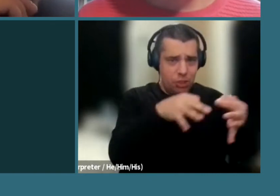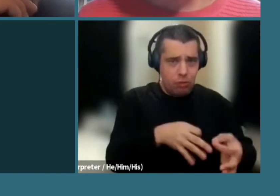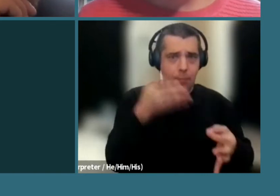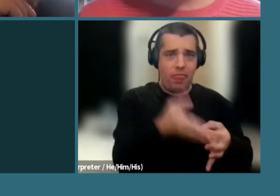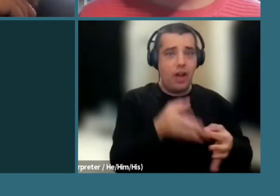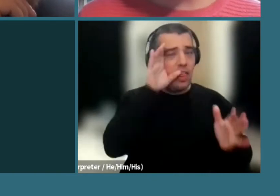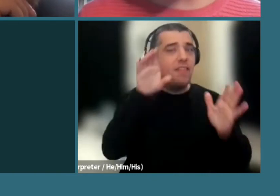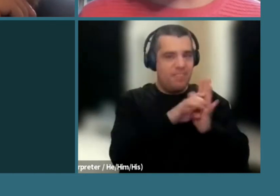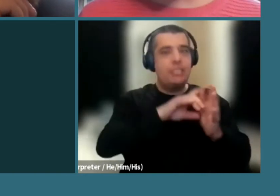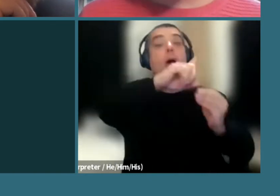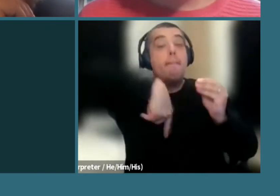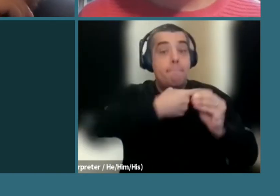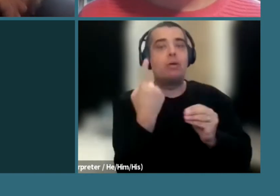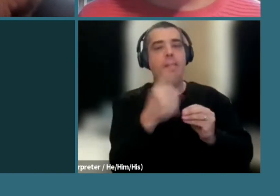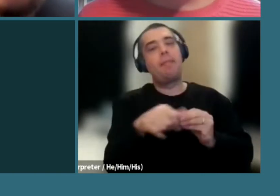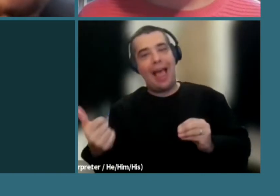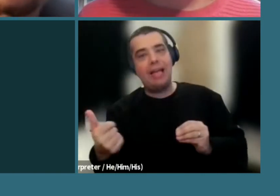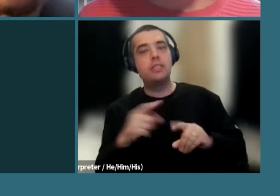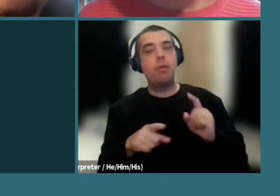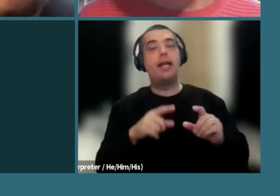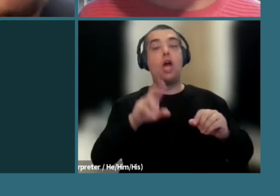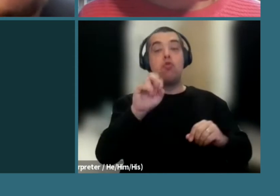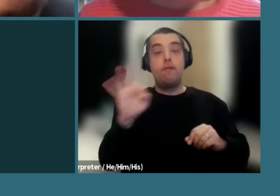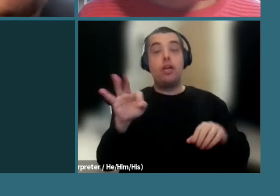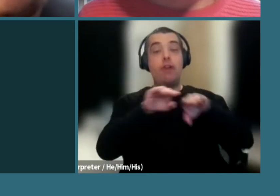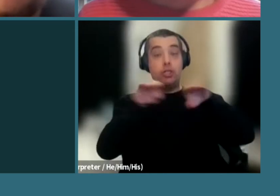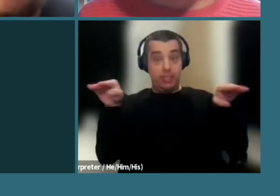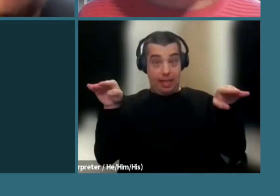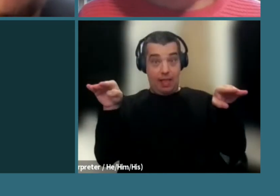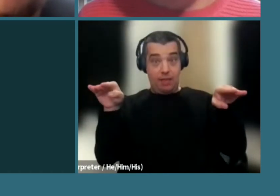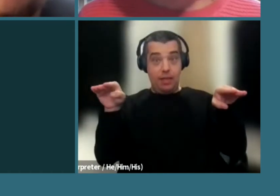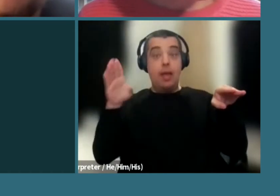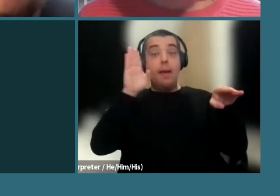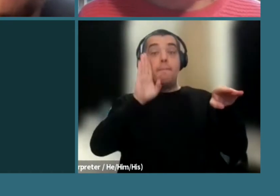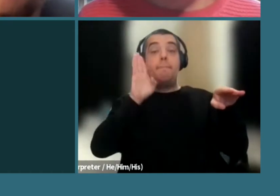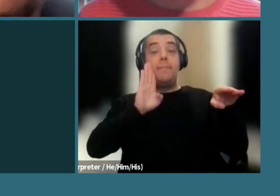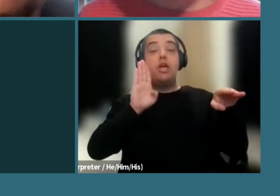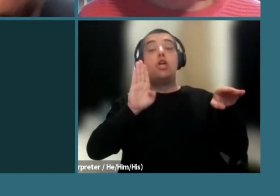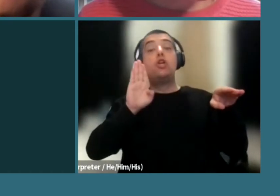something else, but it's refrigerated shelf beer ring packs.